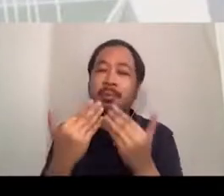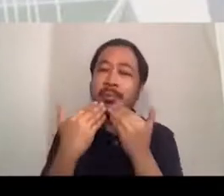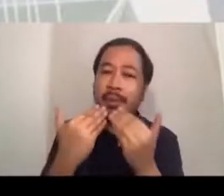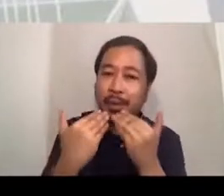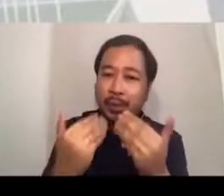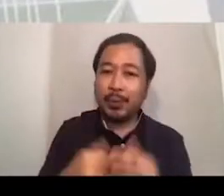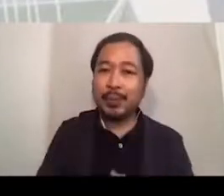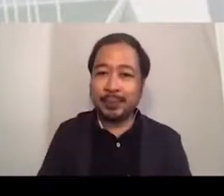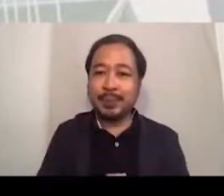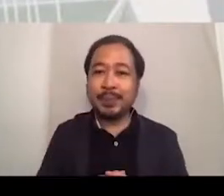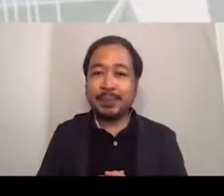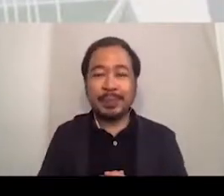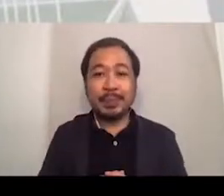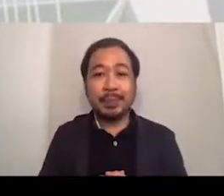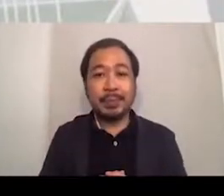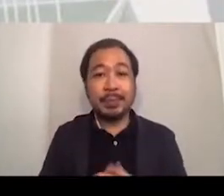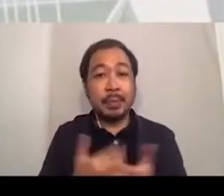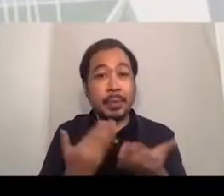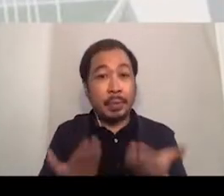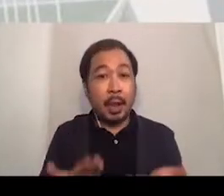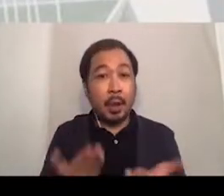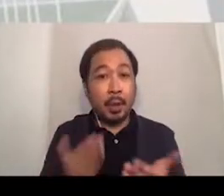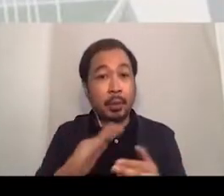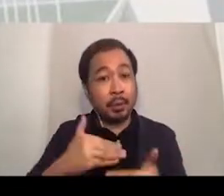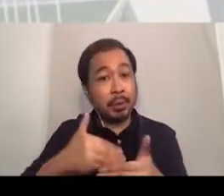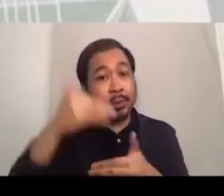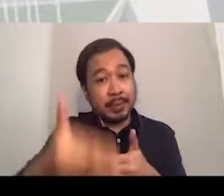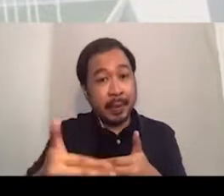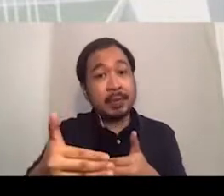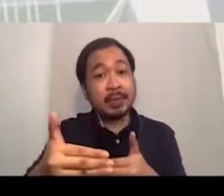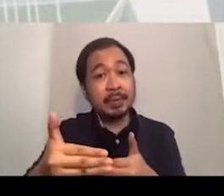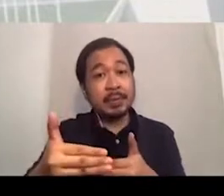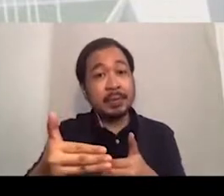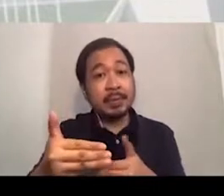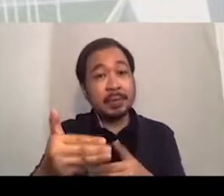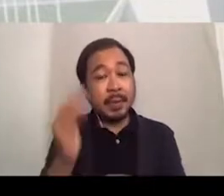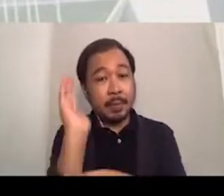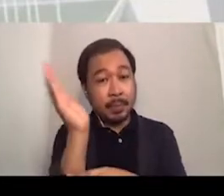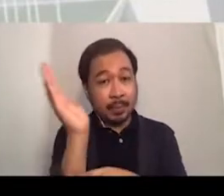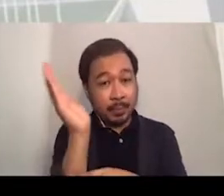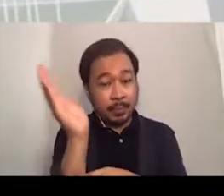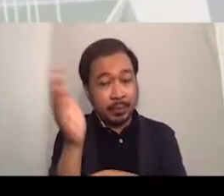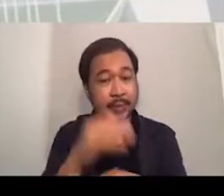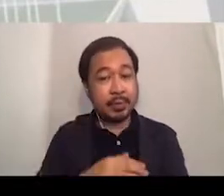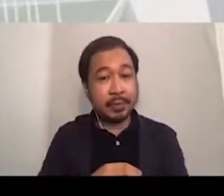who is the project officer at the National Early Childhood Intervention Council of Malaysia. Over to you.